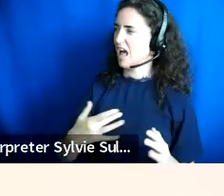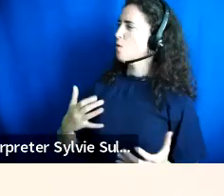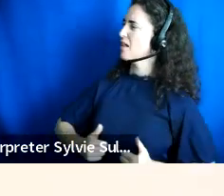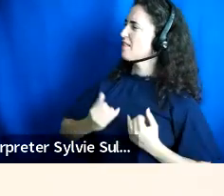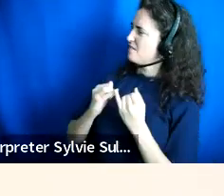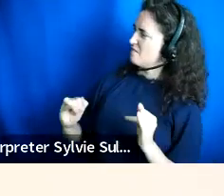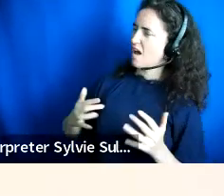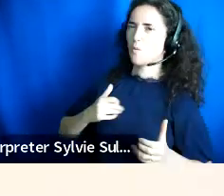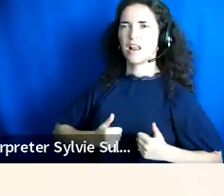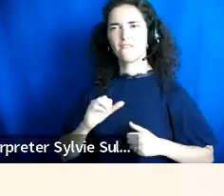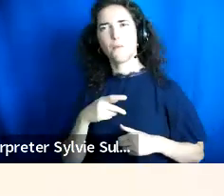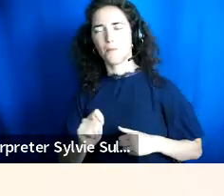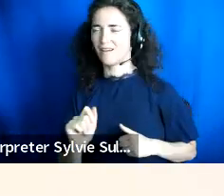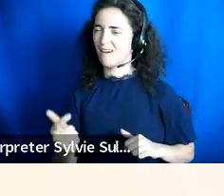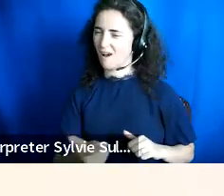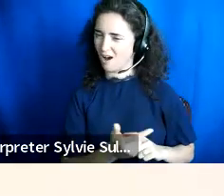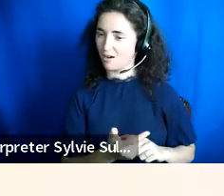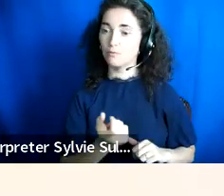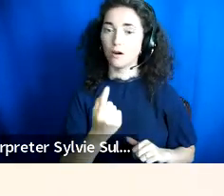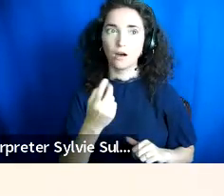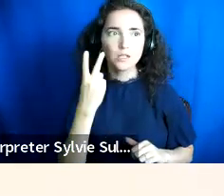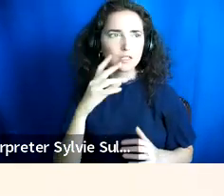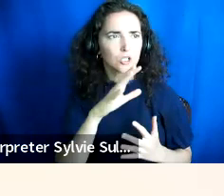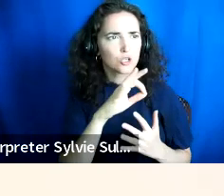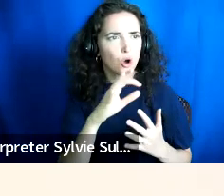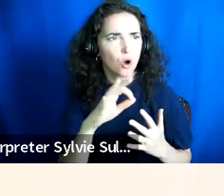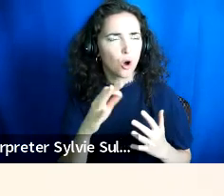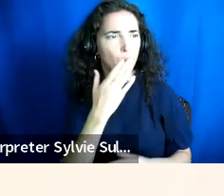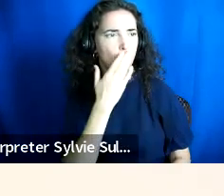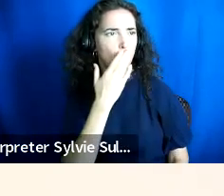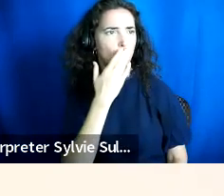I'm gonna live in an apartment so Then when they started looking at some of these choices like, Okay, maybe have to pace myself.